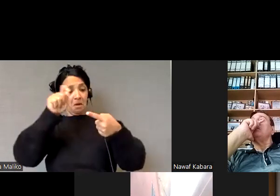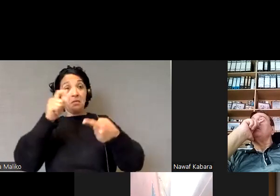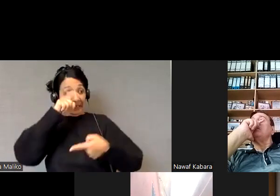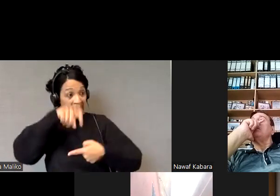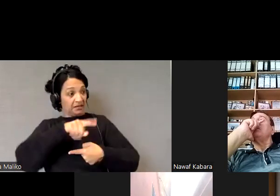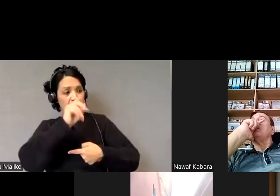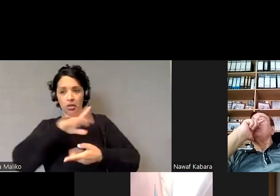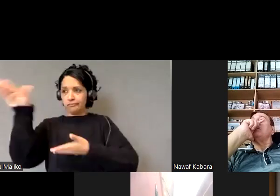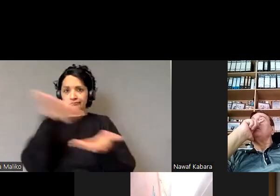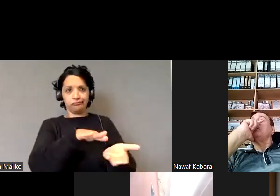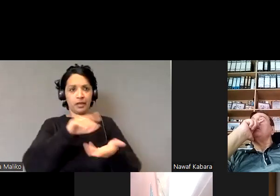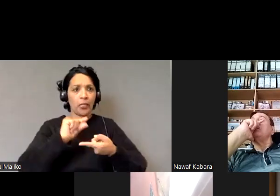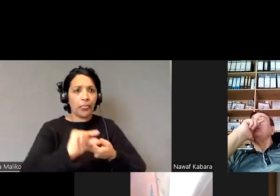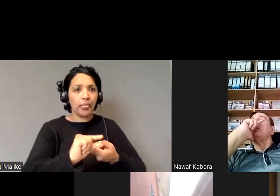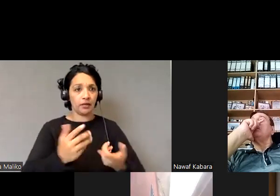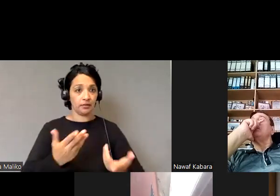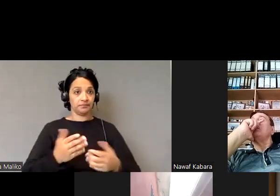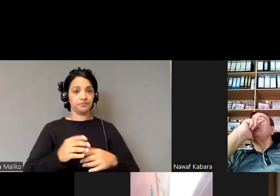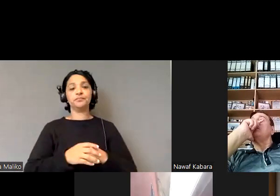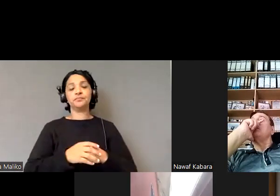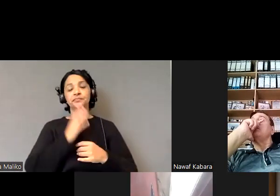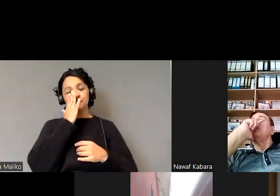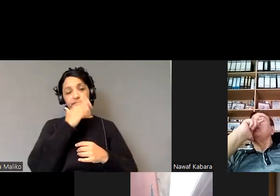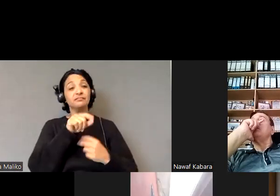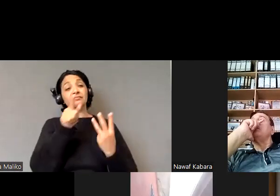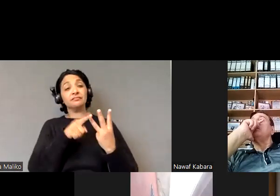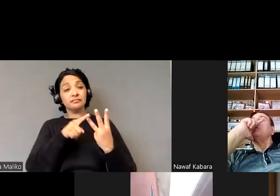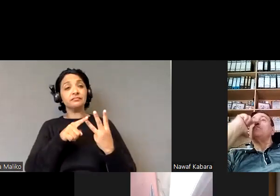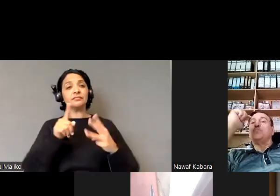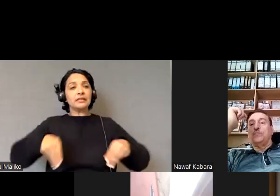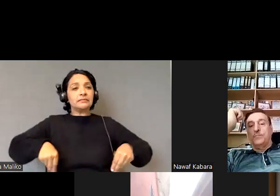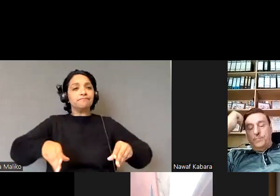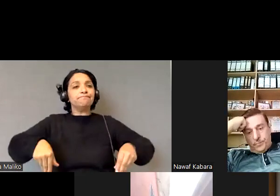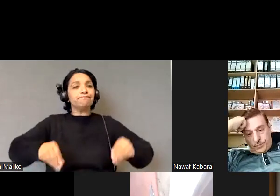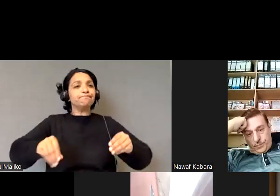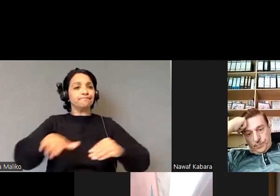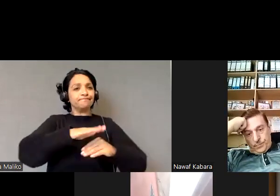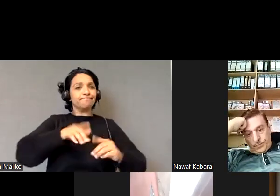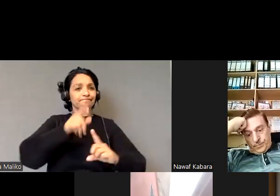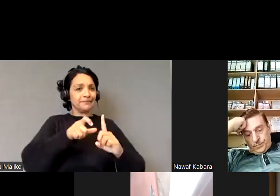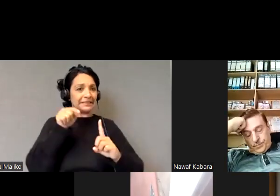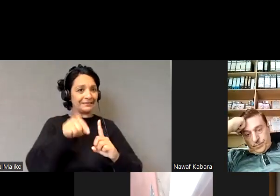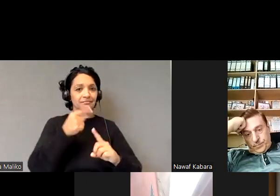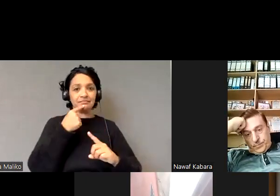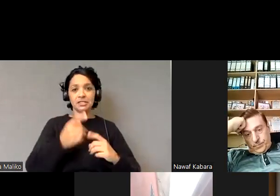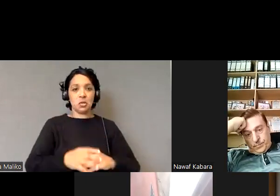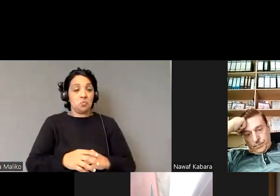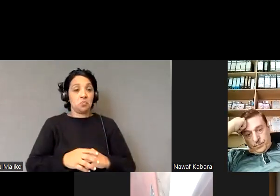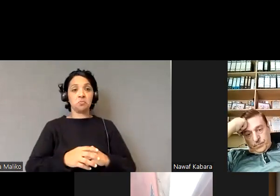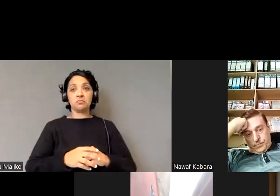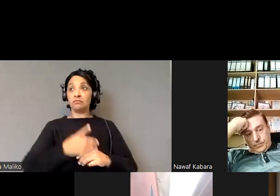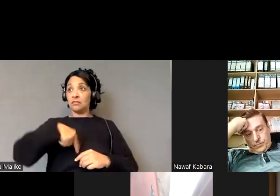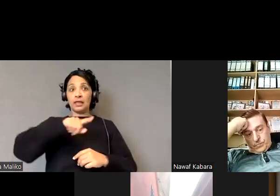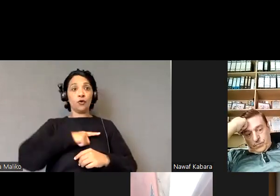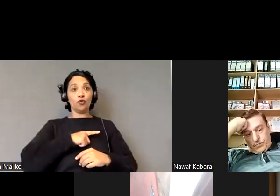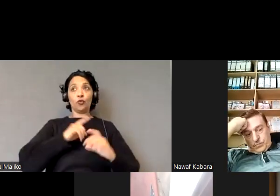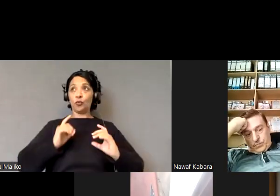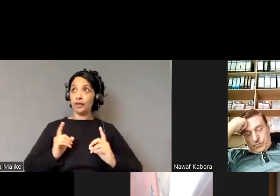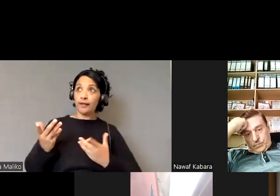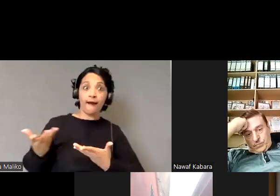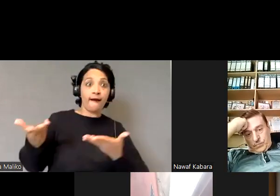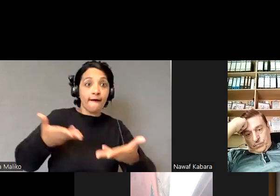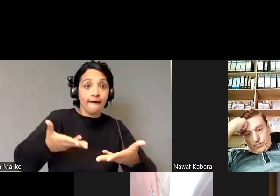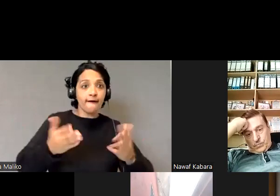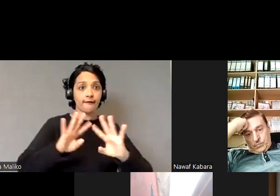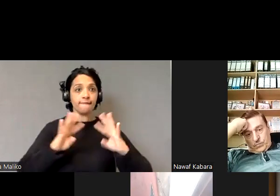A wheelchair user activist in the Chilovitzi region, no one has advised us.